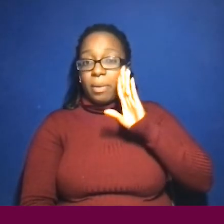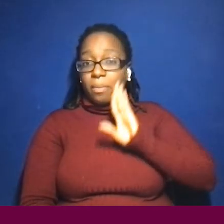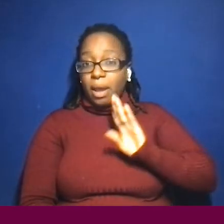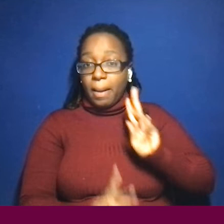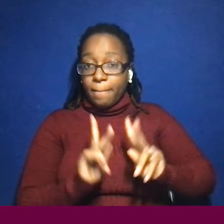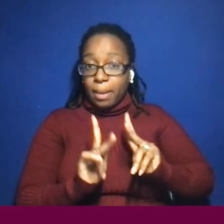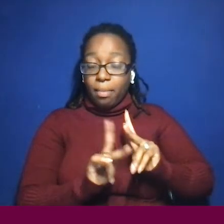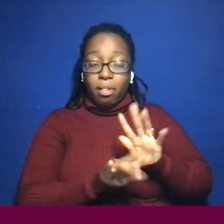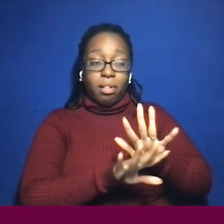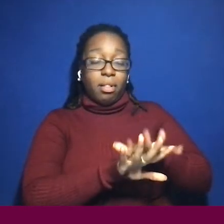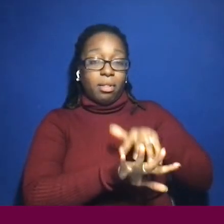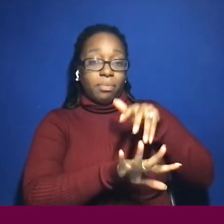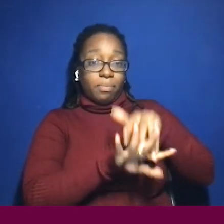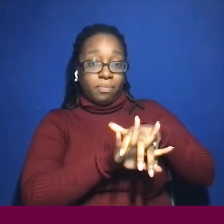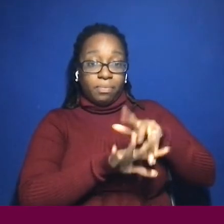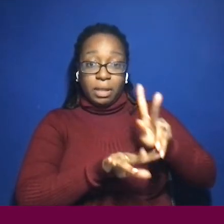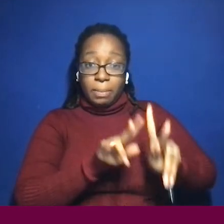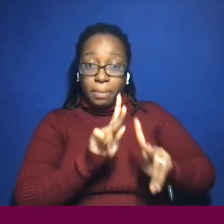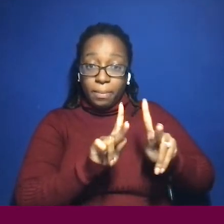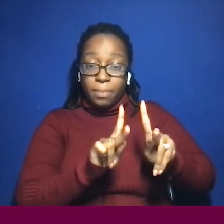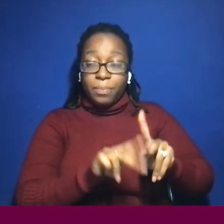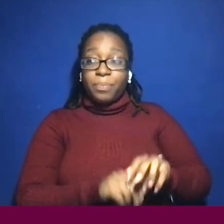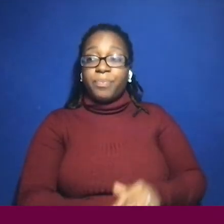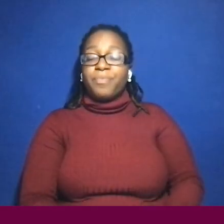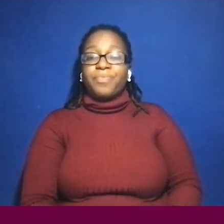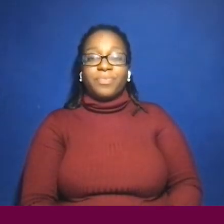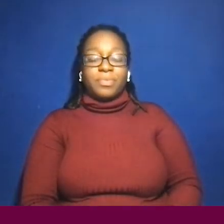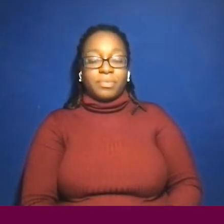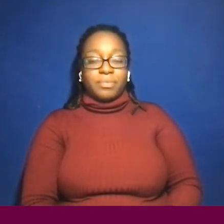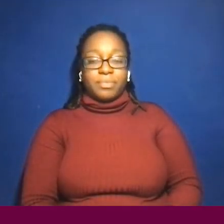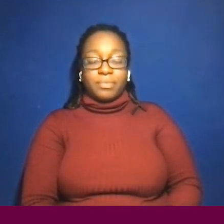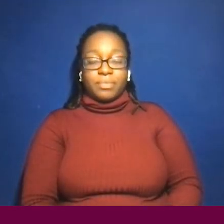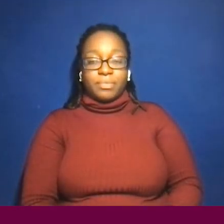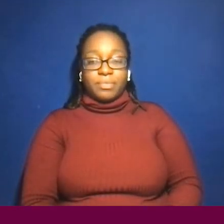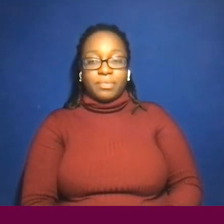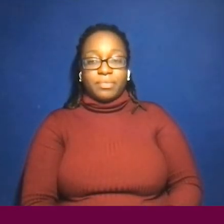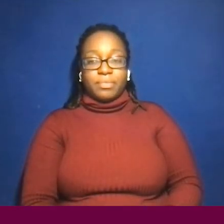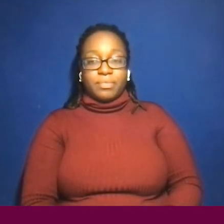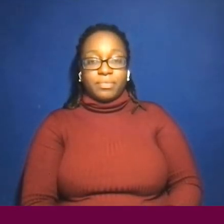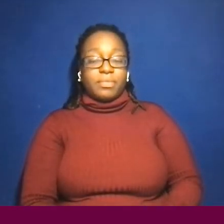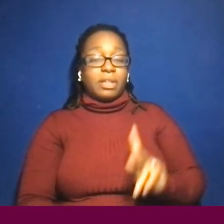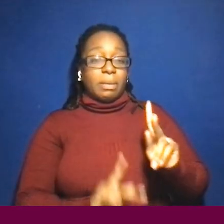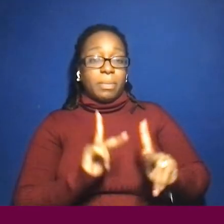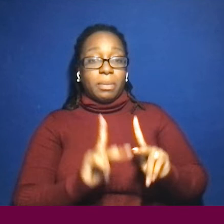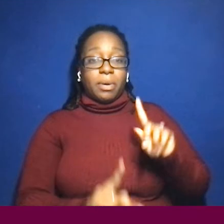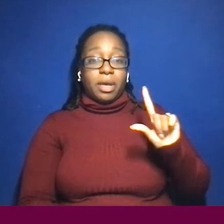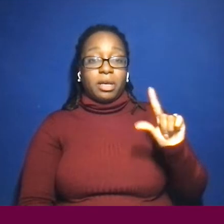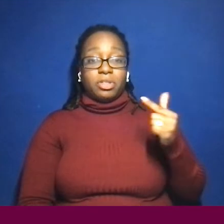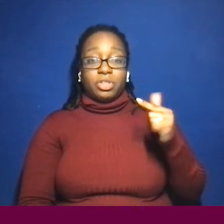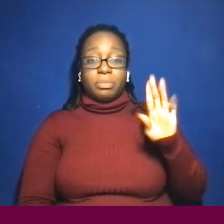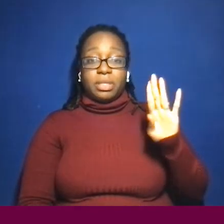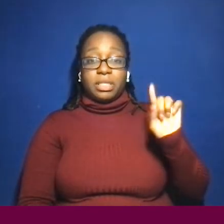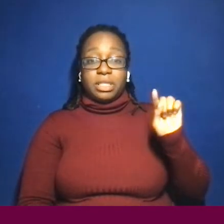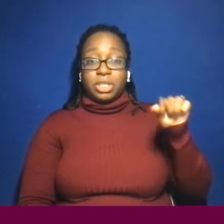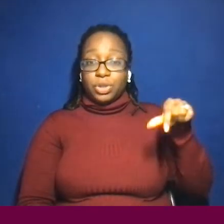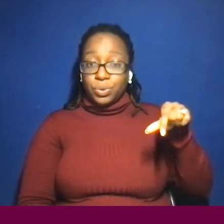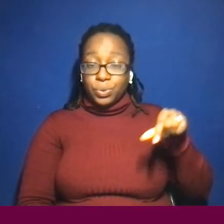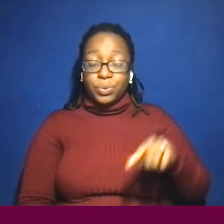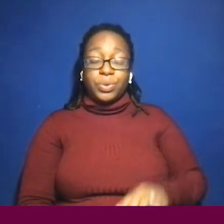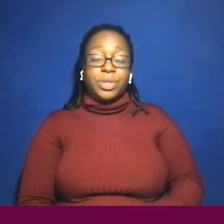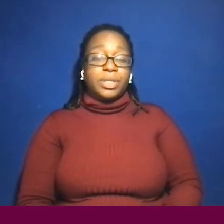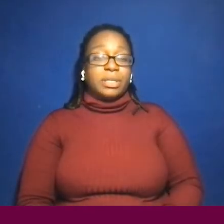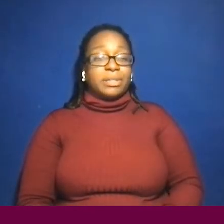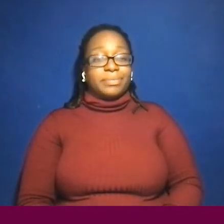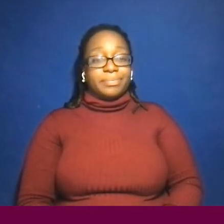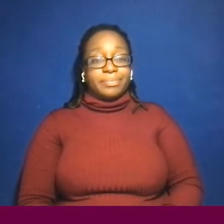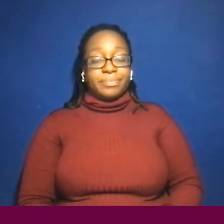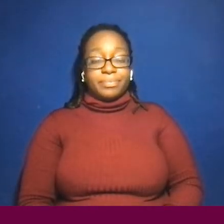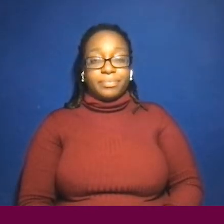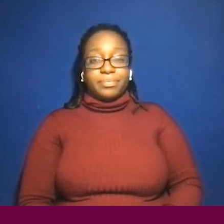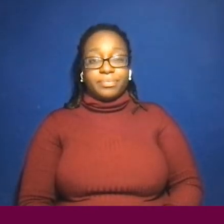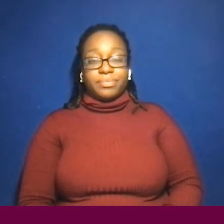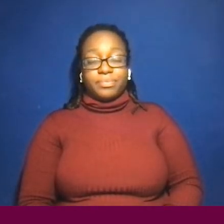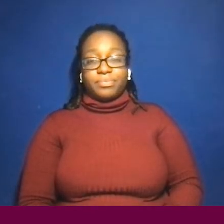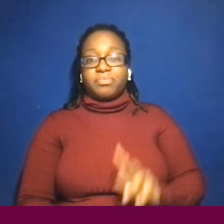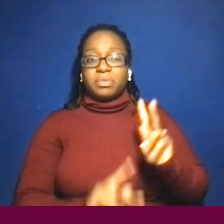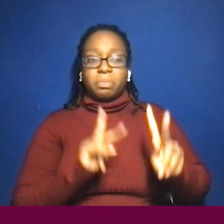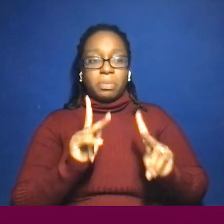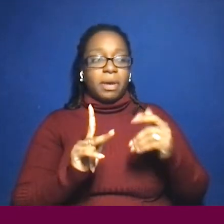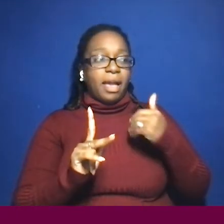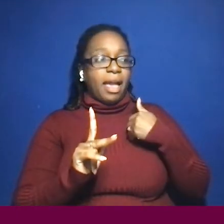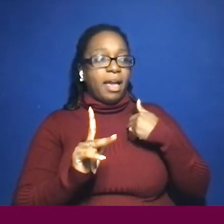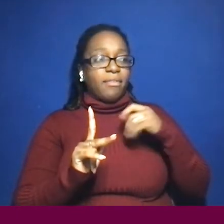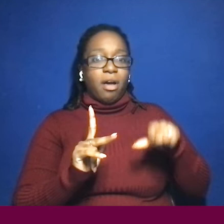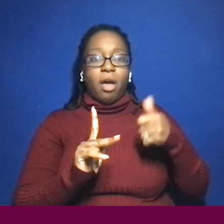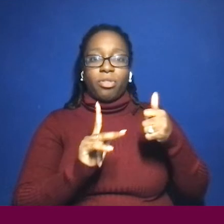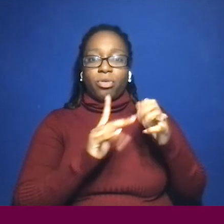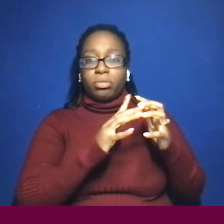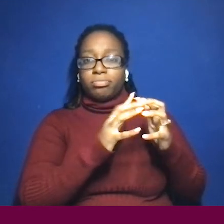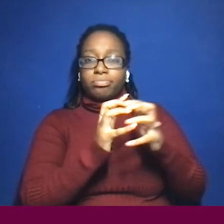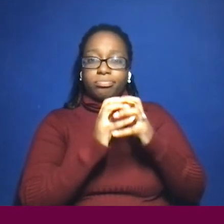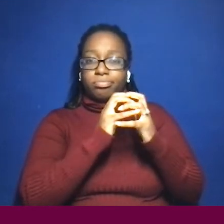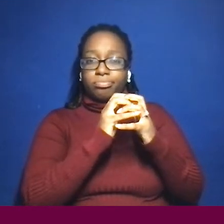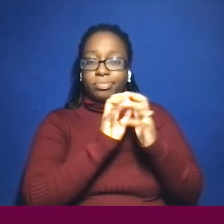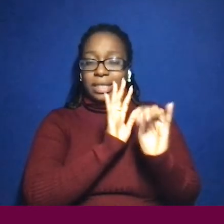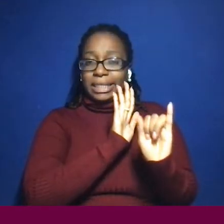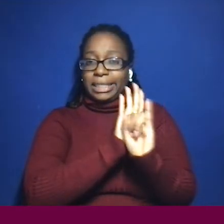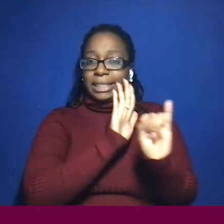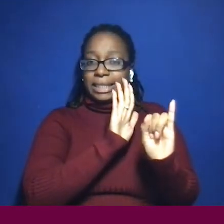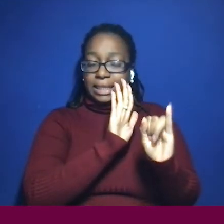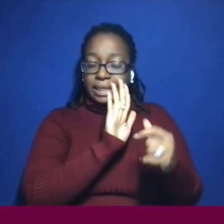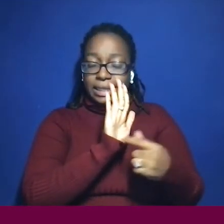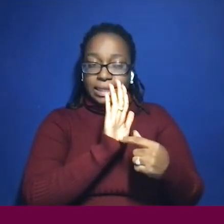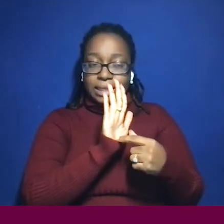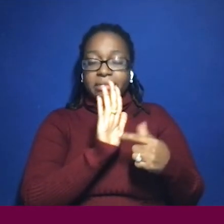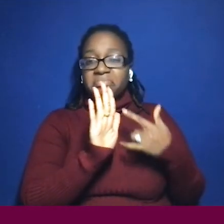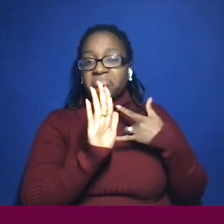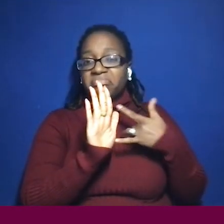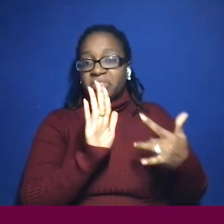indigenous people who are LGBTQ, people who have other intersecting identities that are very often